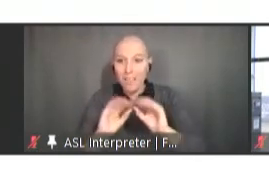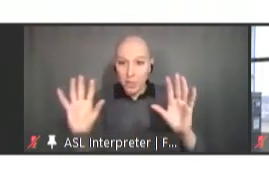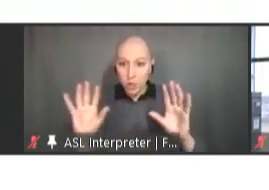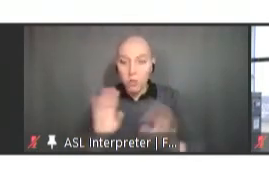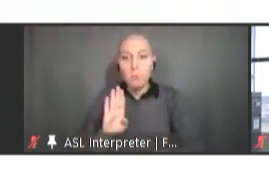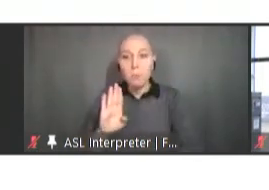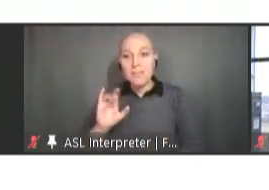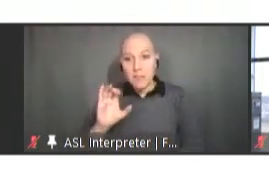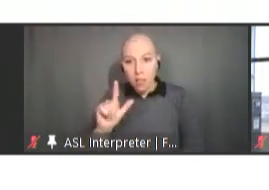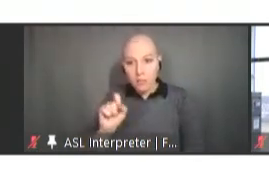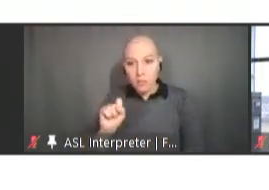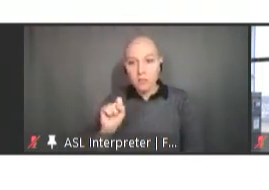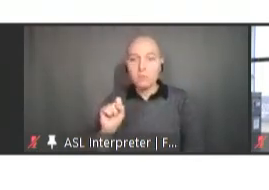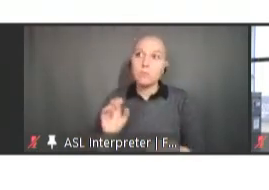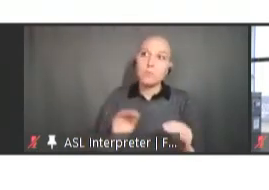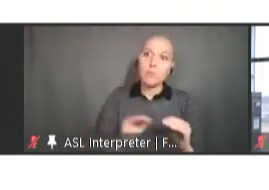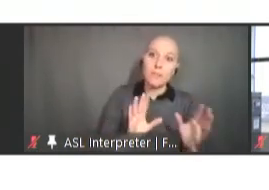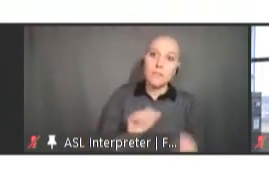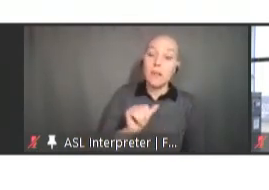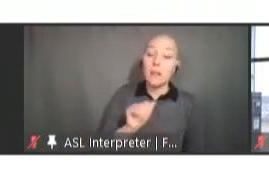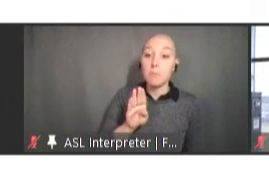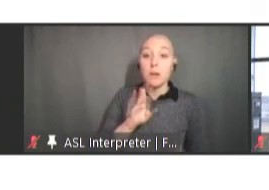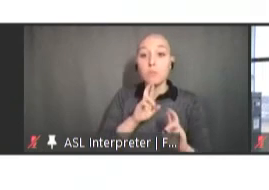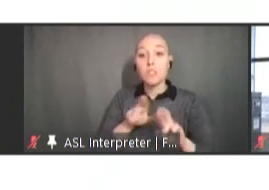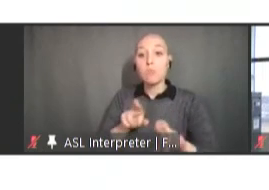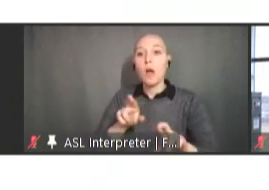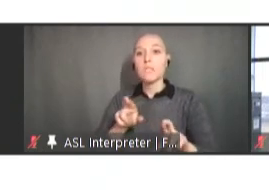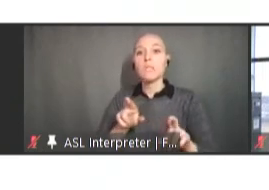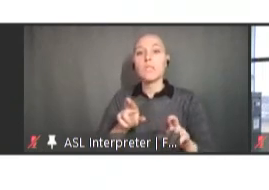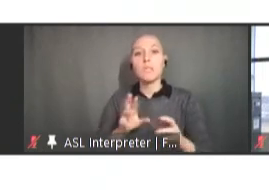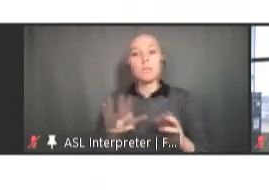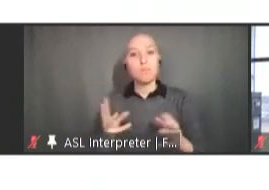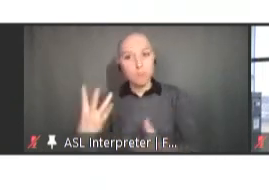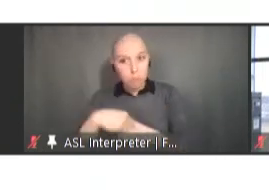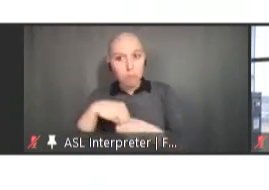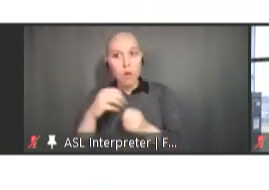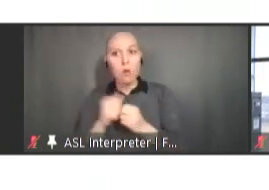antibody responses had a lot to do with the correlates of protection. And so,